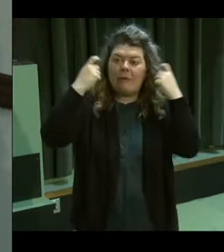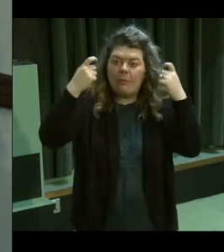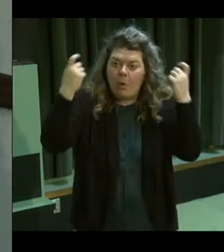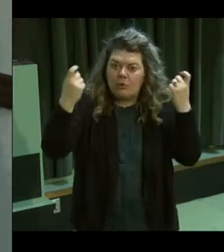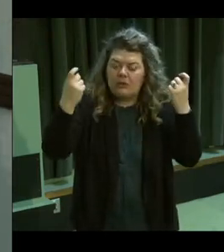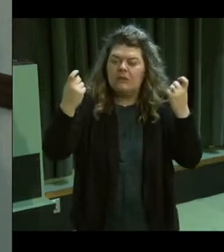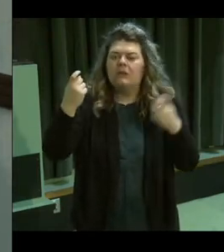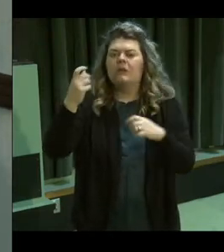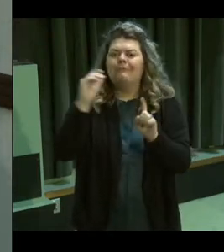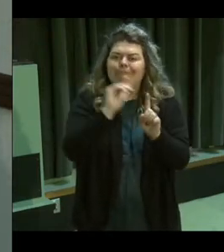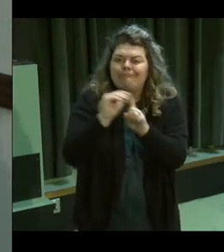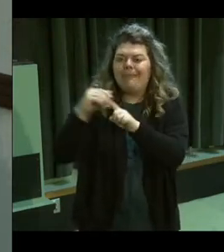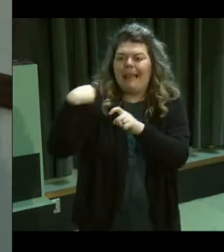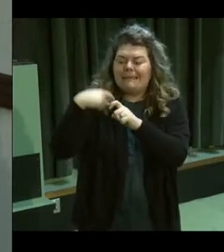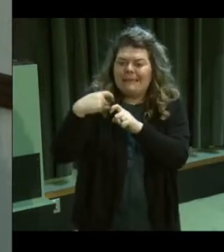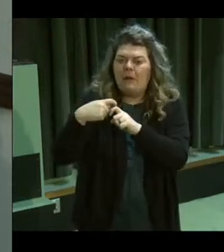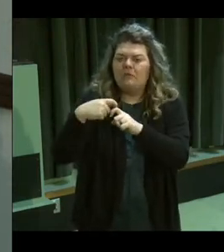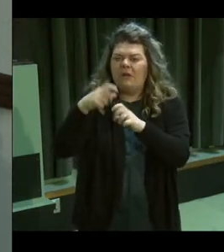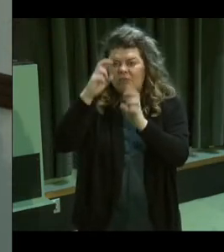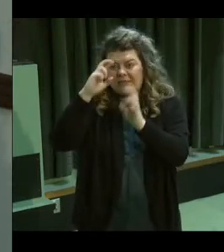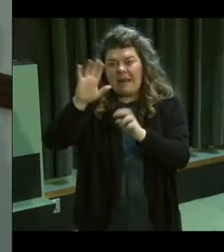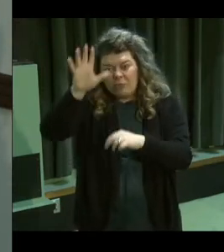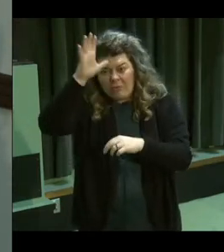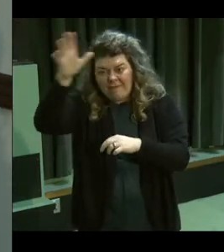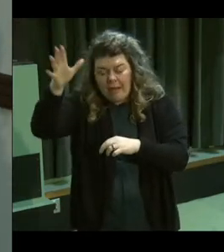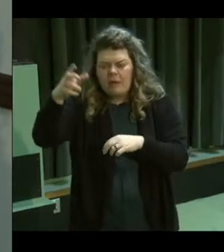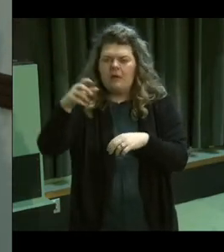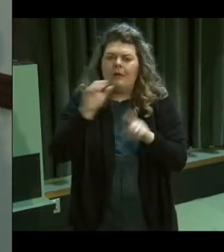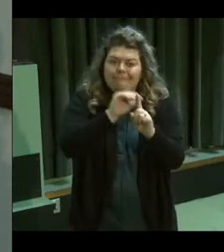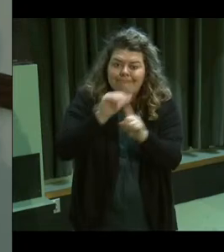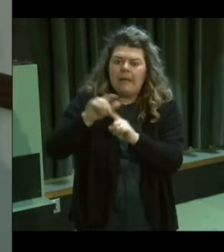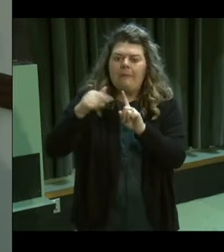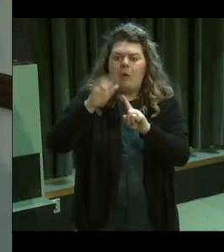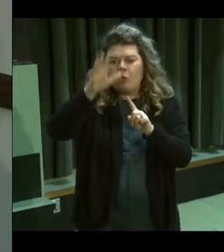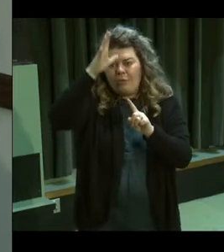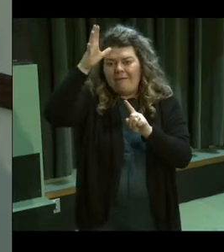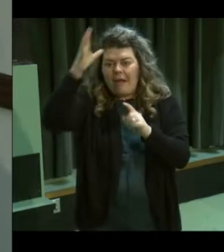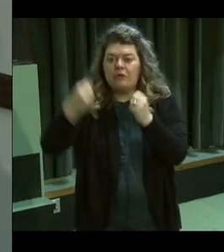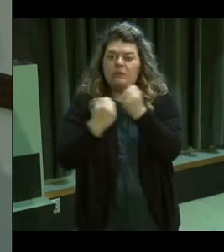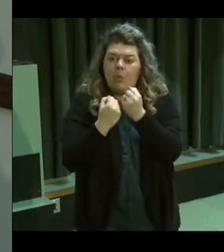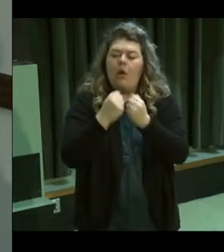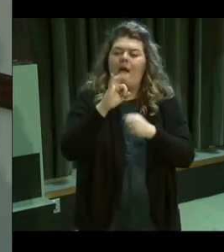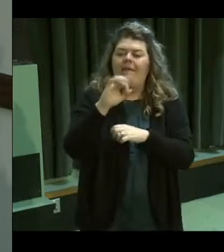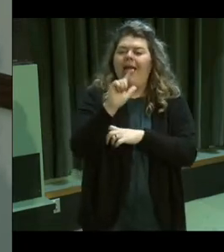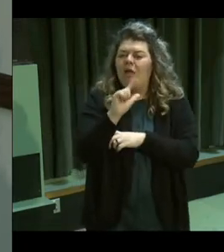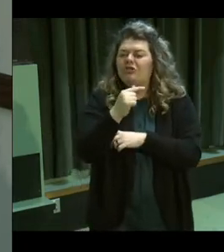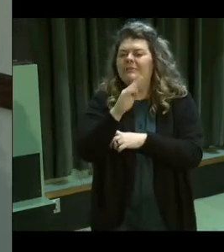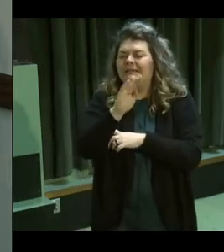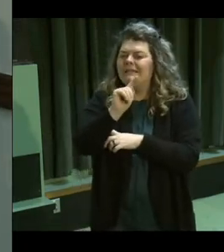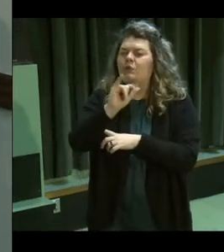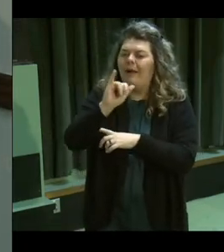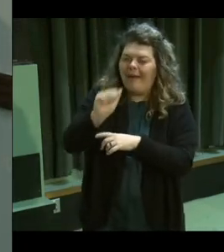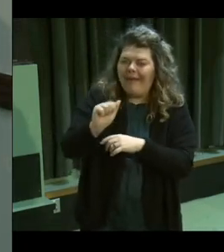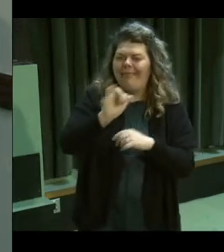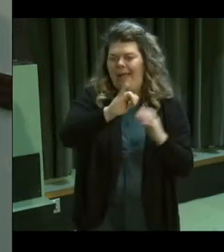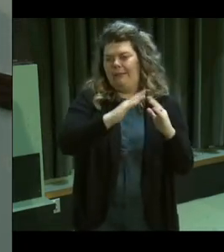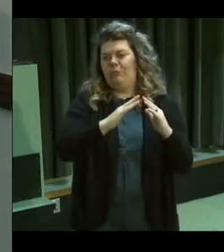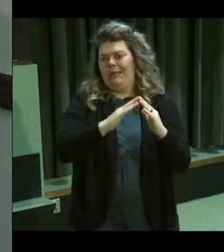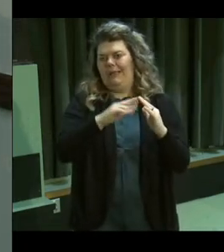Latinos about that, you know, who respect your grandfather. You need to remind them about